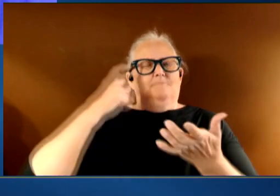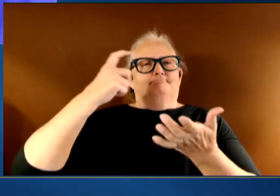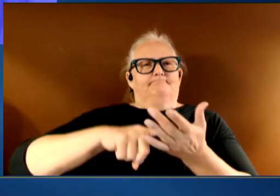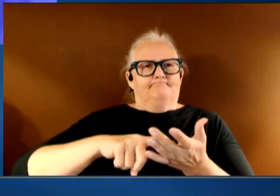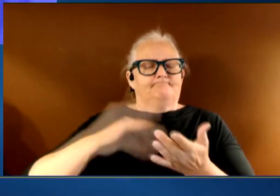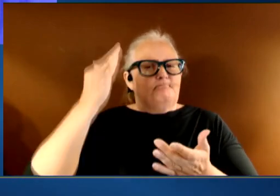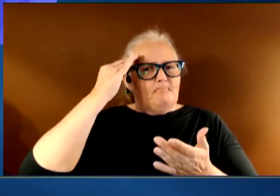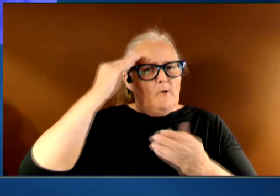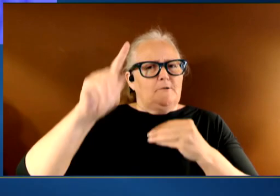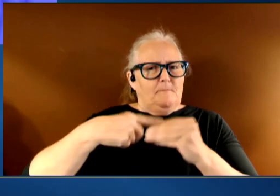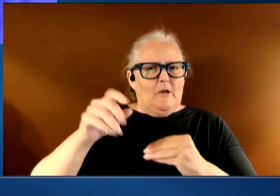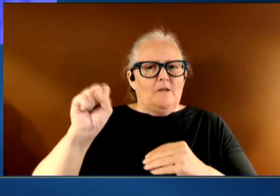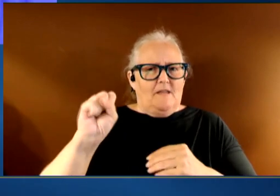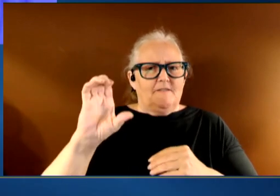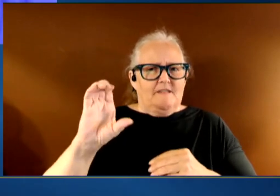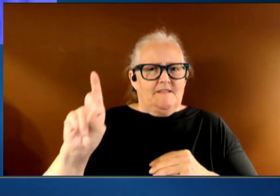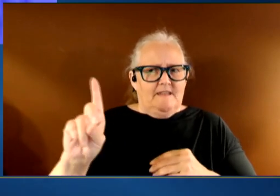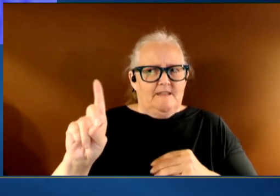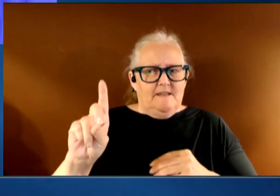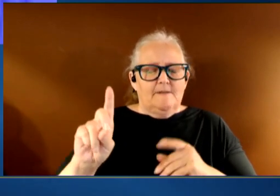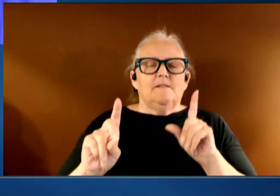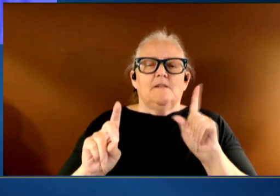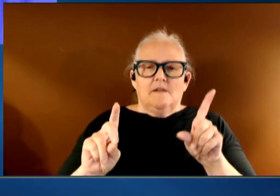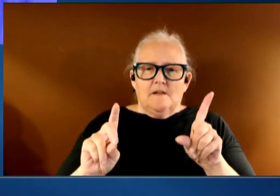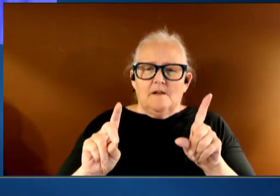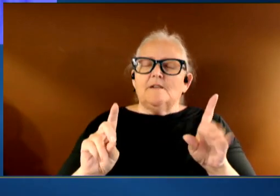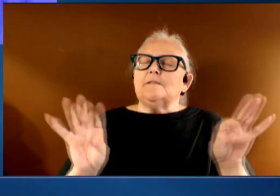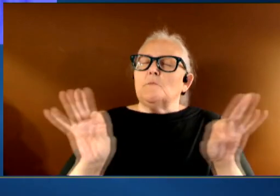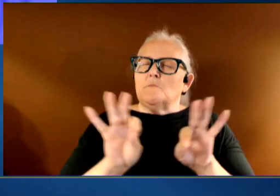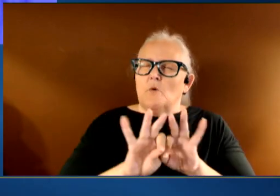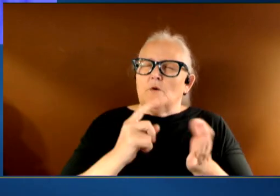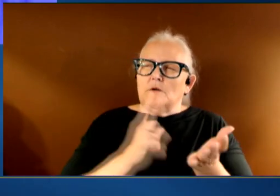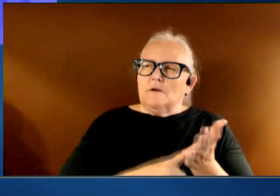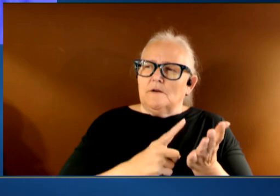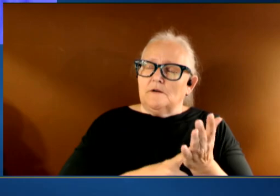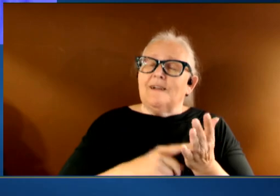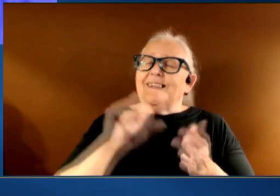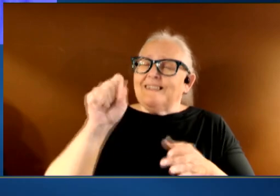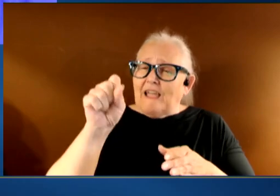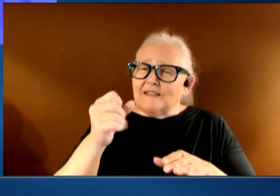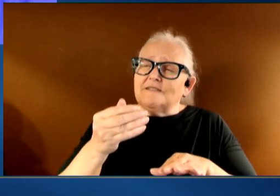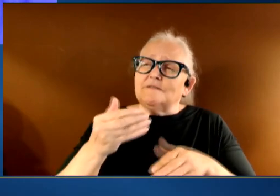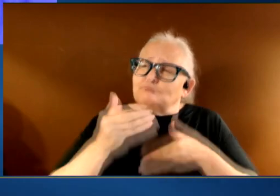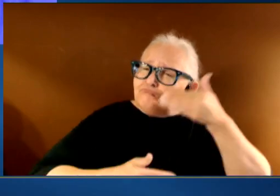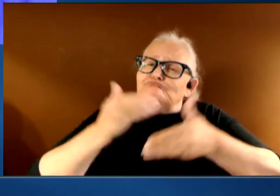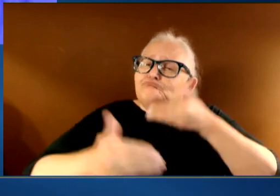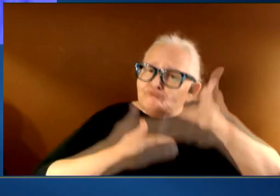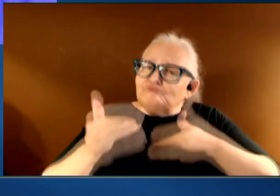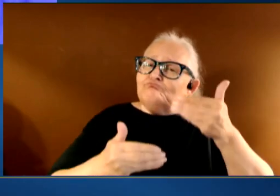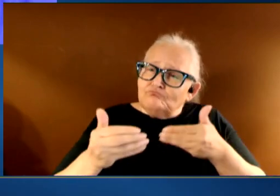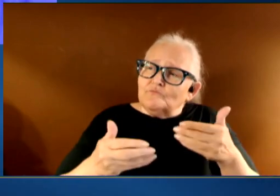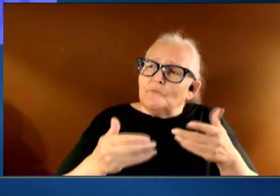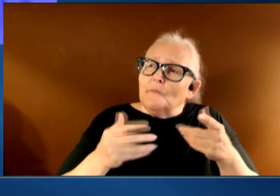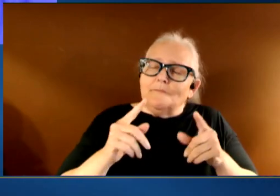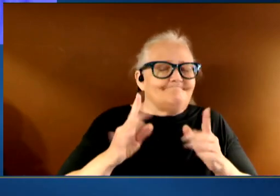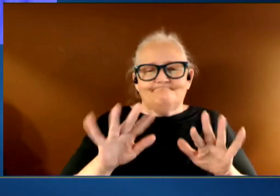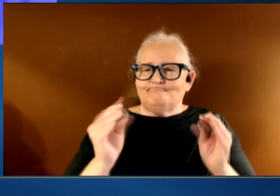it's also important to discuss that while we've made a lot of progress, there's much more to do,